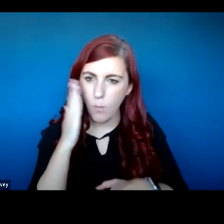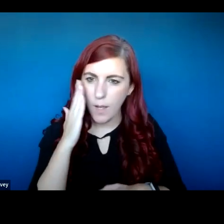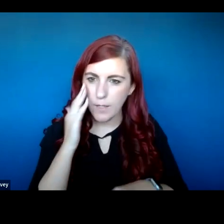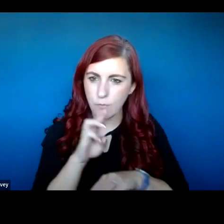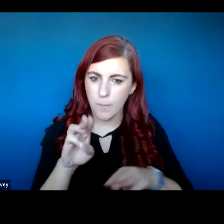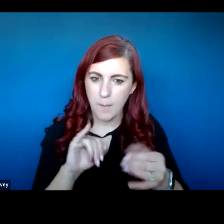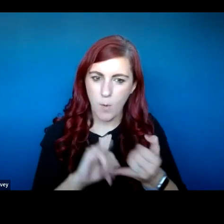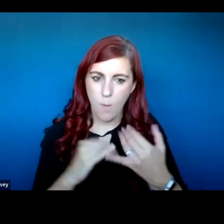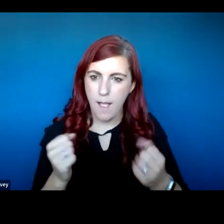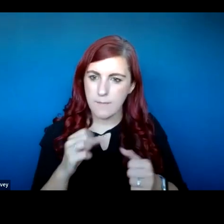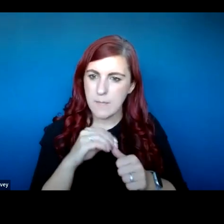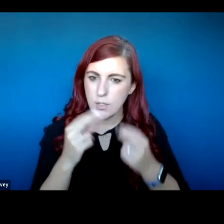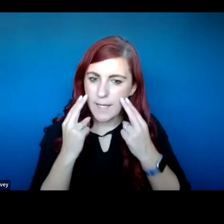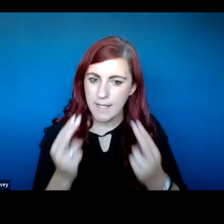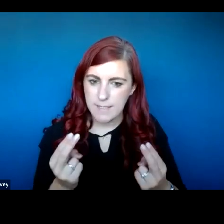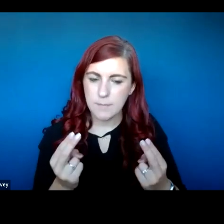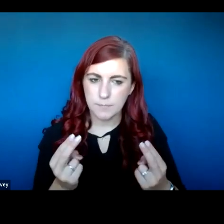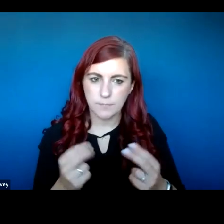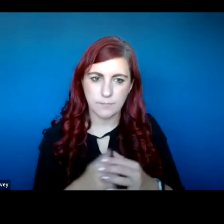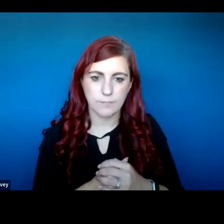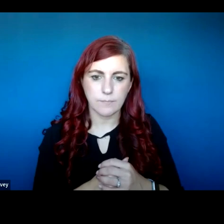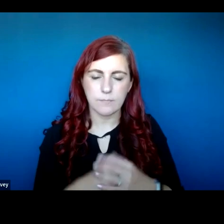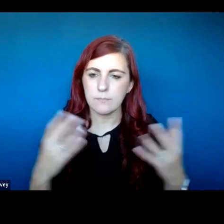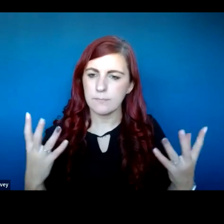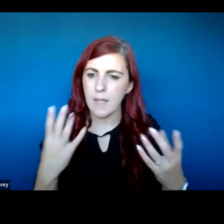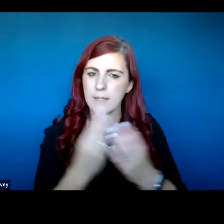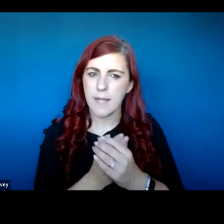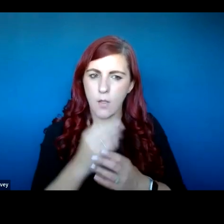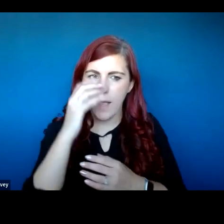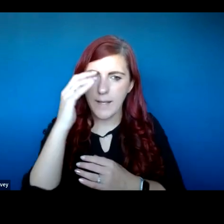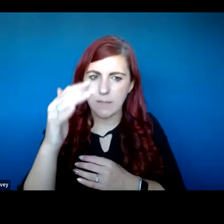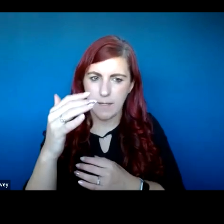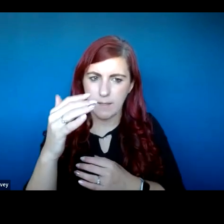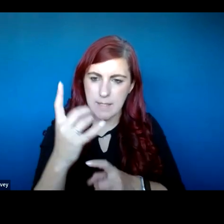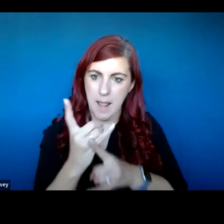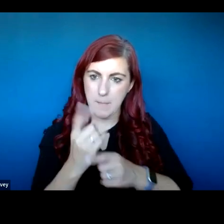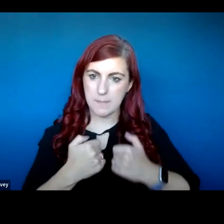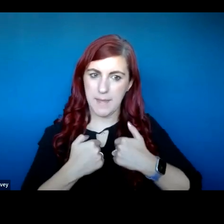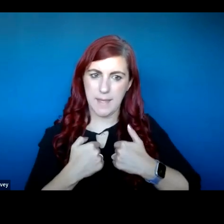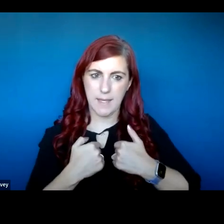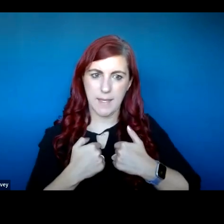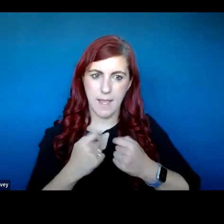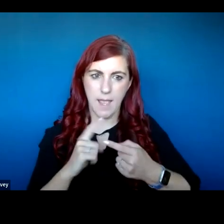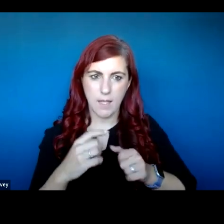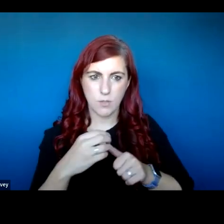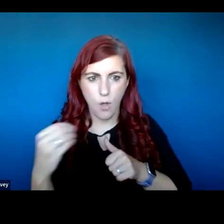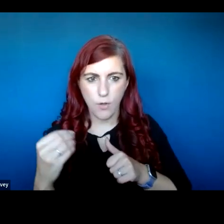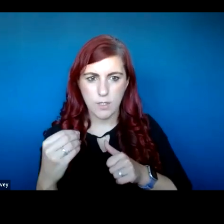with special needs. The Together Academy has helped me and others to improve our